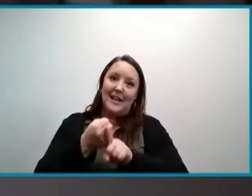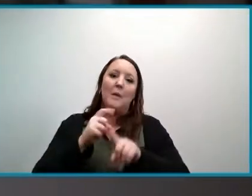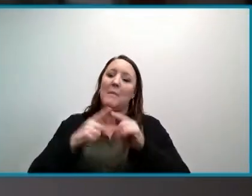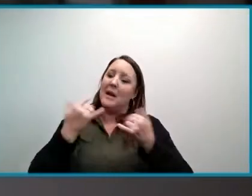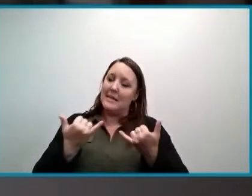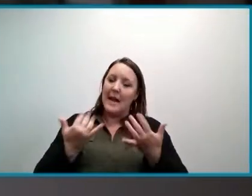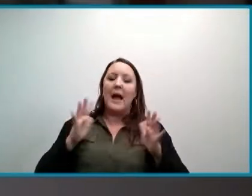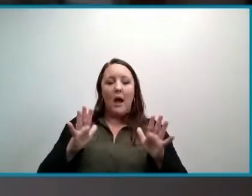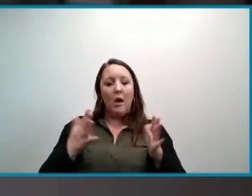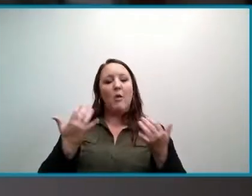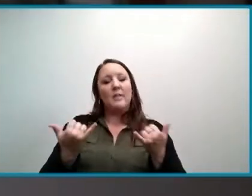I would say